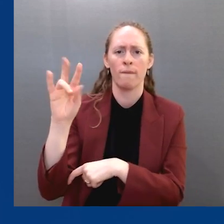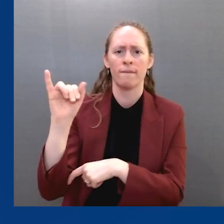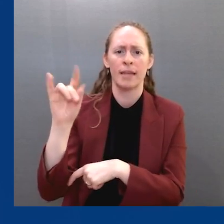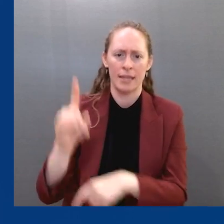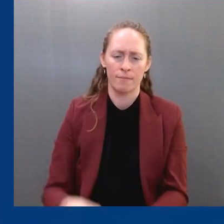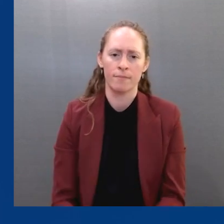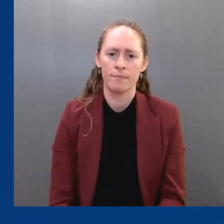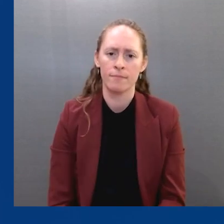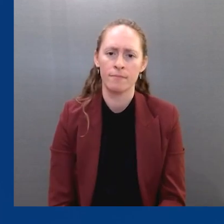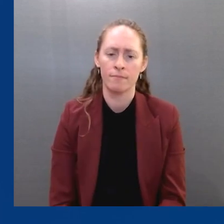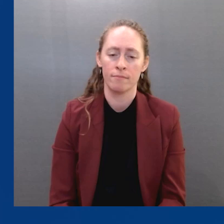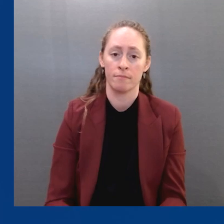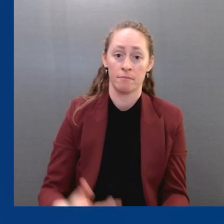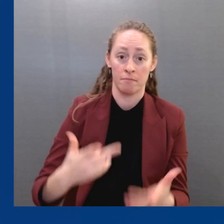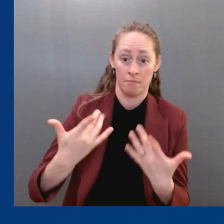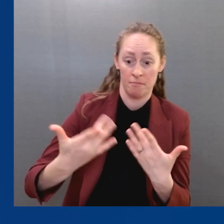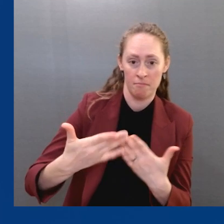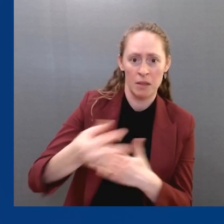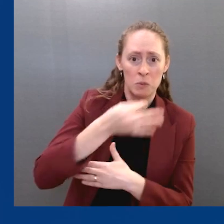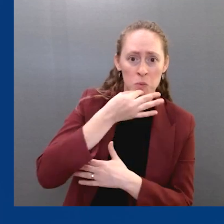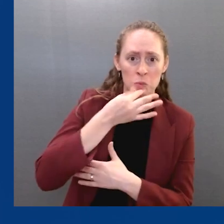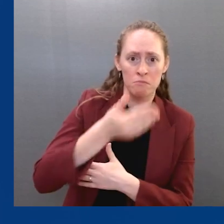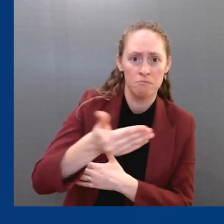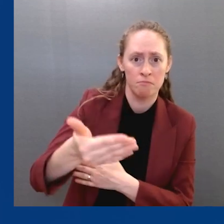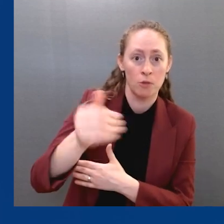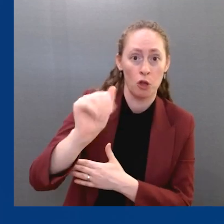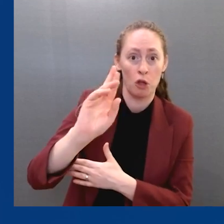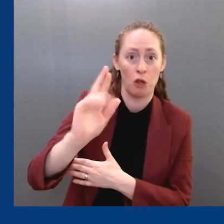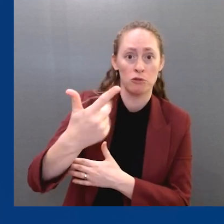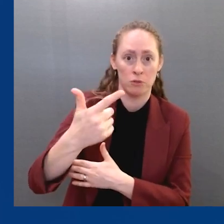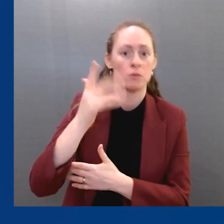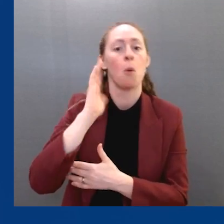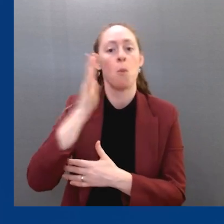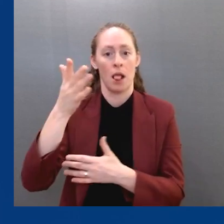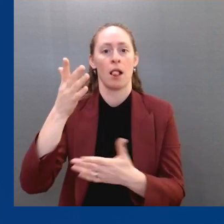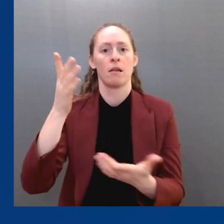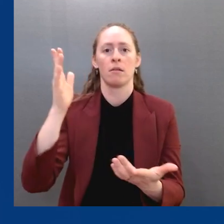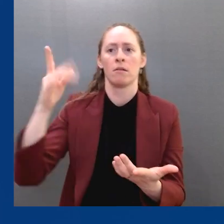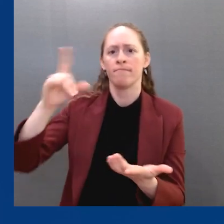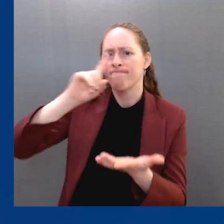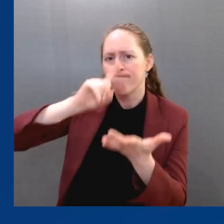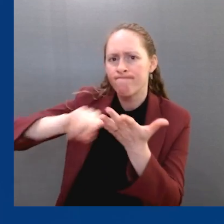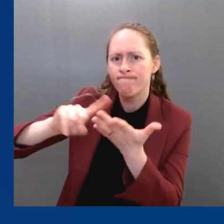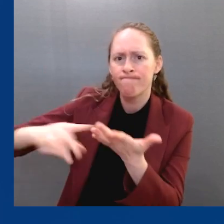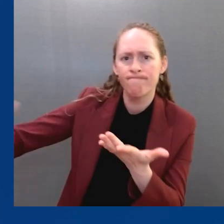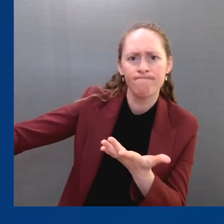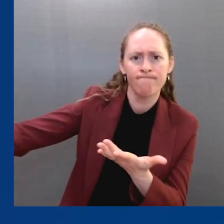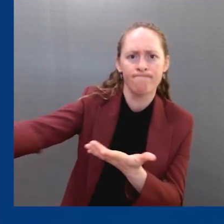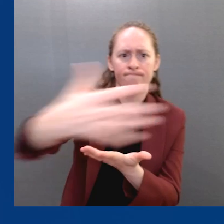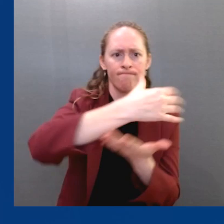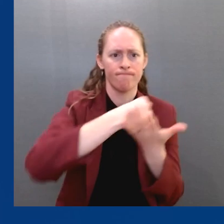I say that not just a punt to those reports, which are going to be very, very important, but it is to say that we as an administration